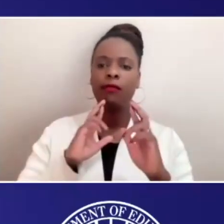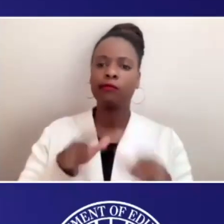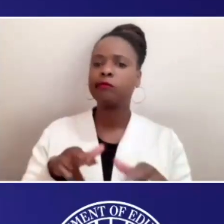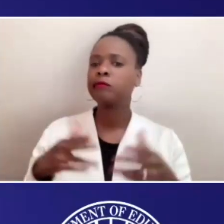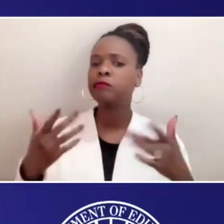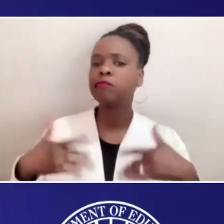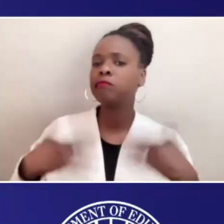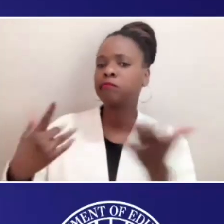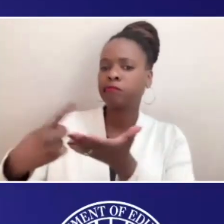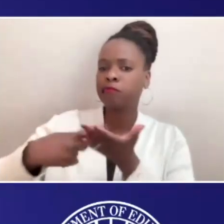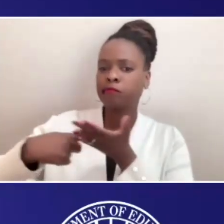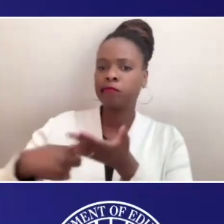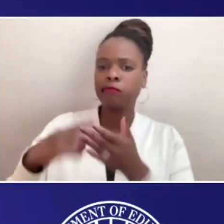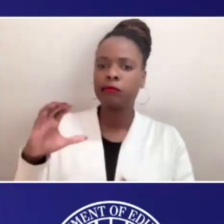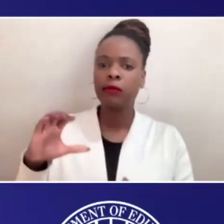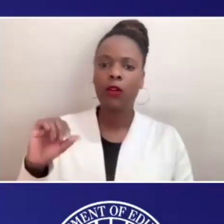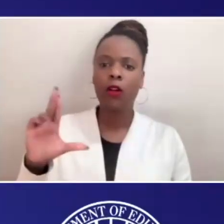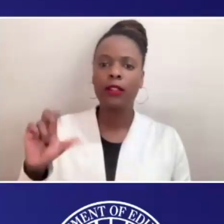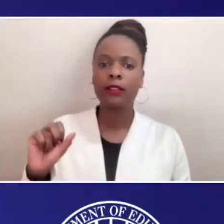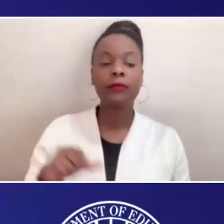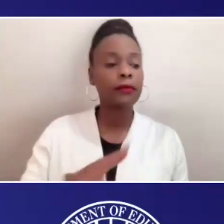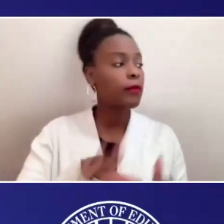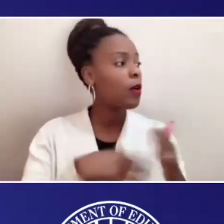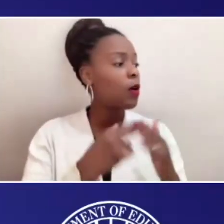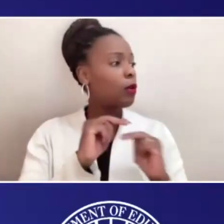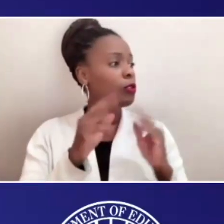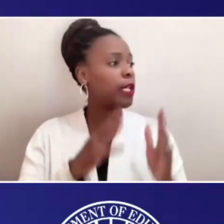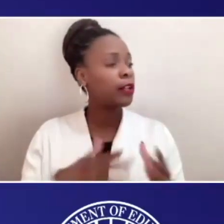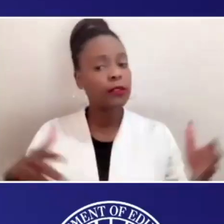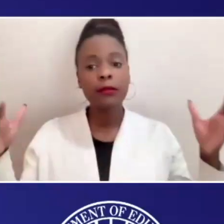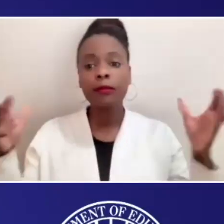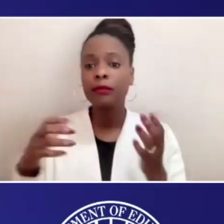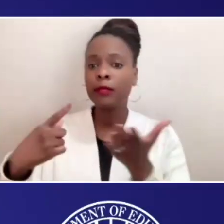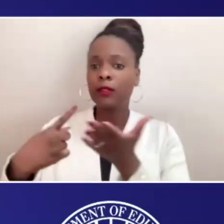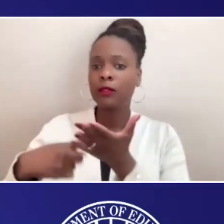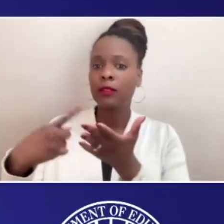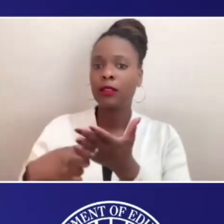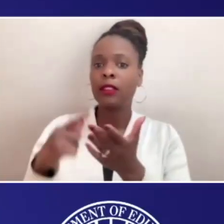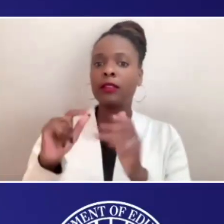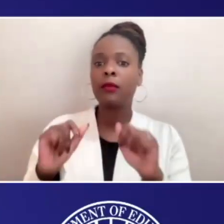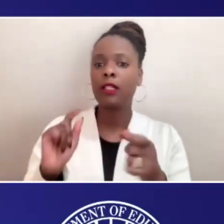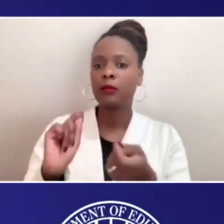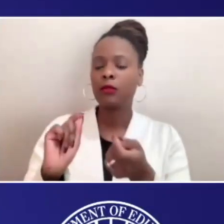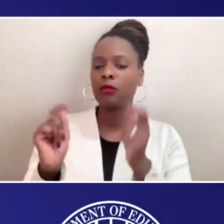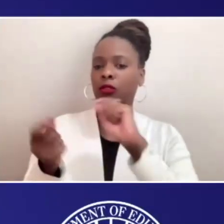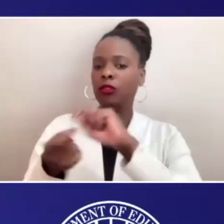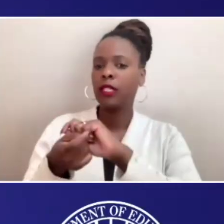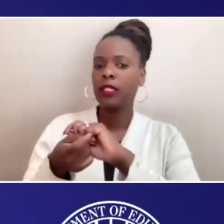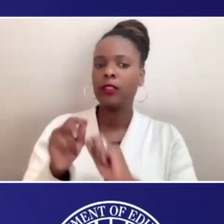Sure. We -- all the negotiators met to discuss possible changes, regulatory changes, and subregulatory